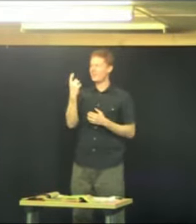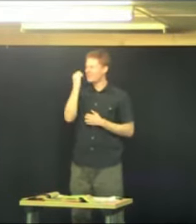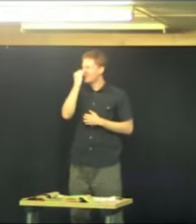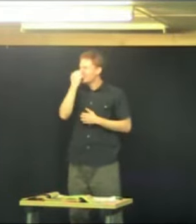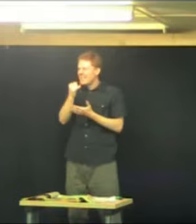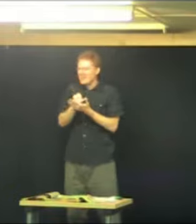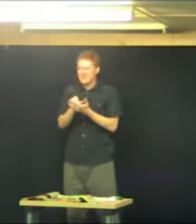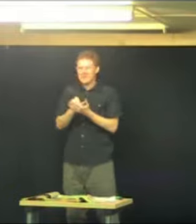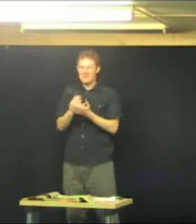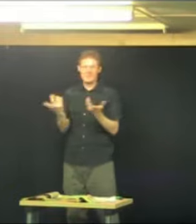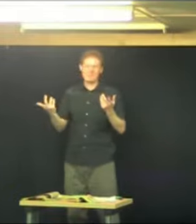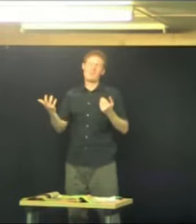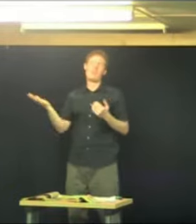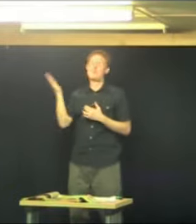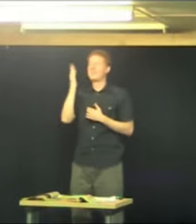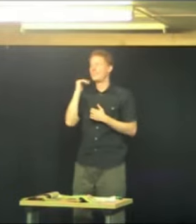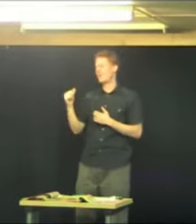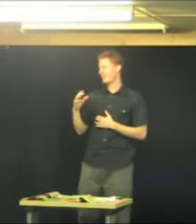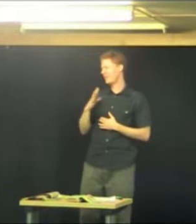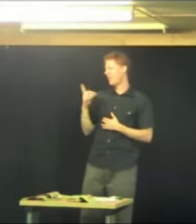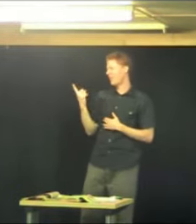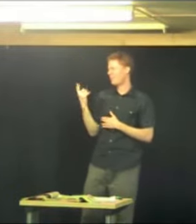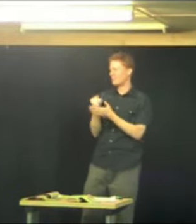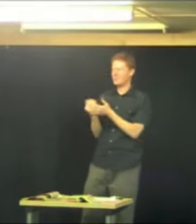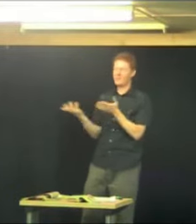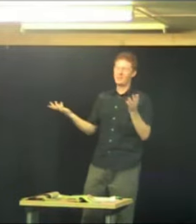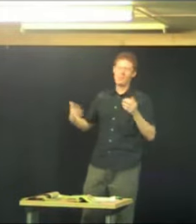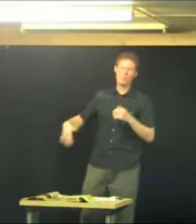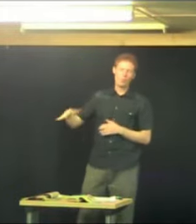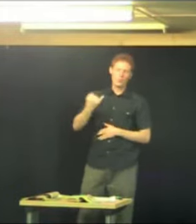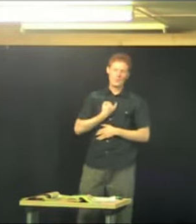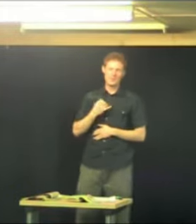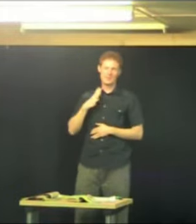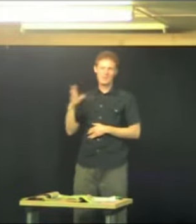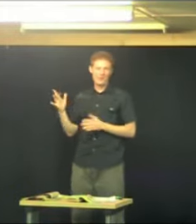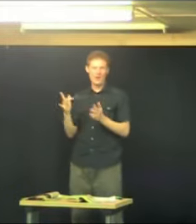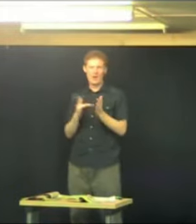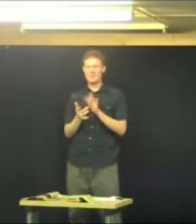Perhaps you think one tiny sin makes no difference Jesus forgives my sin so it doesn't matter